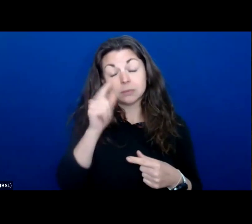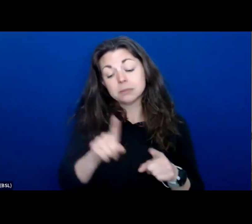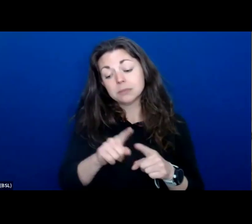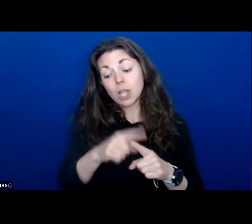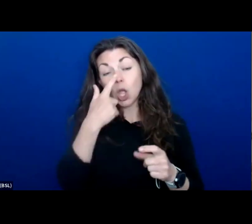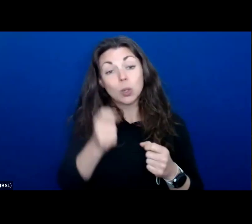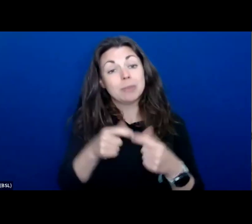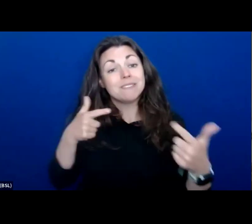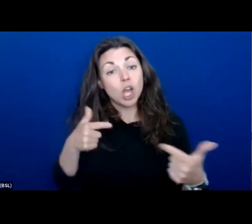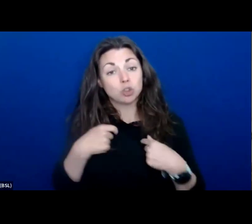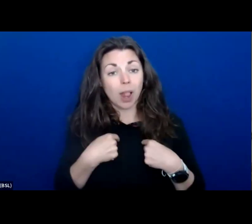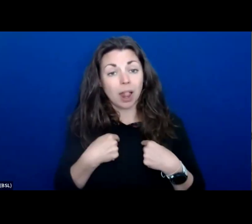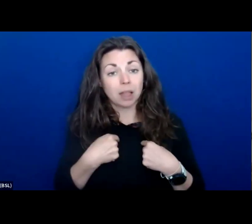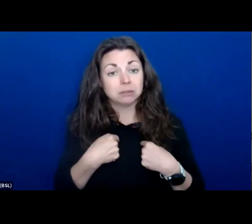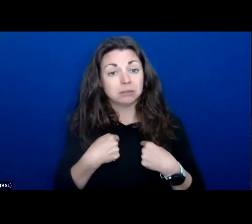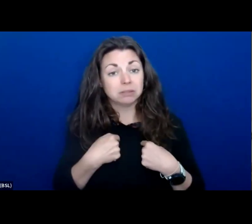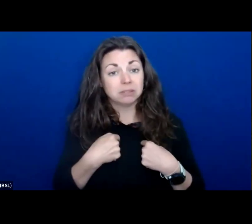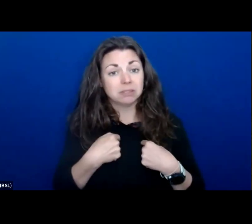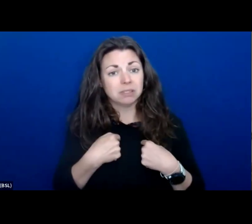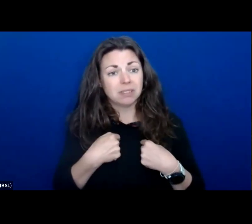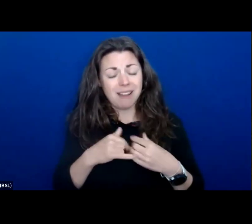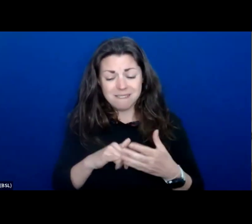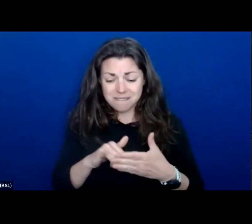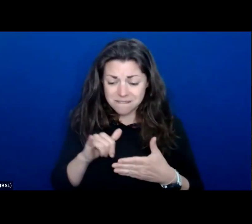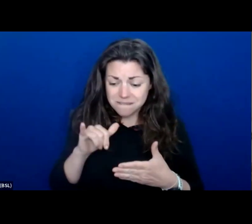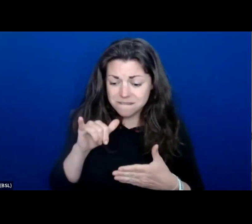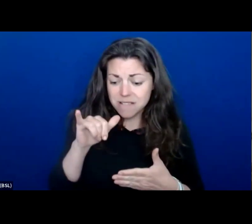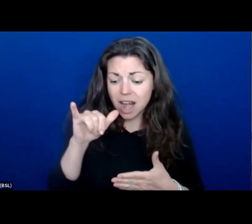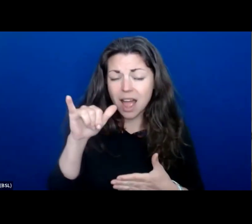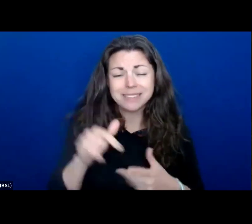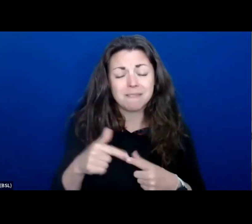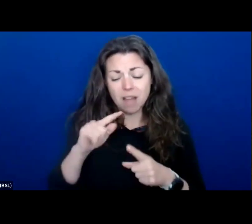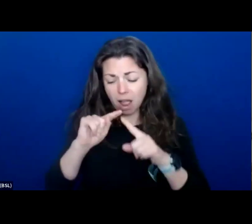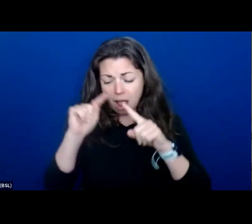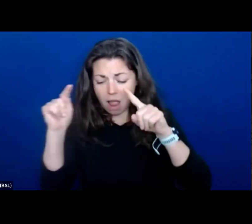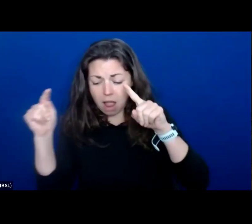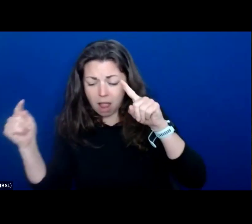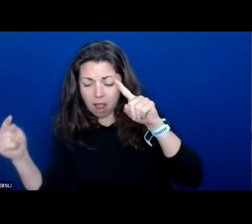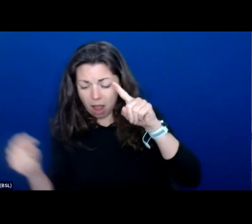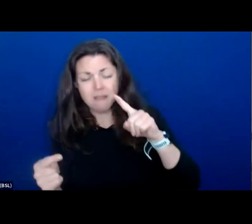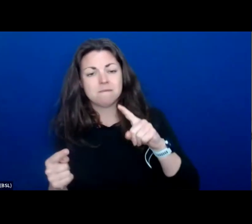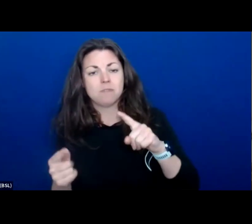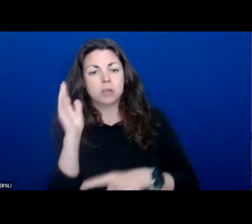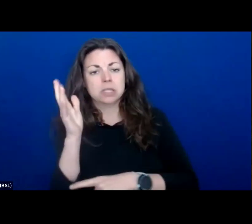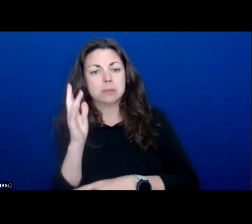be so challenging for just a quick, you know, two-hour event that I balance what is the, the,